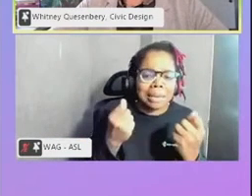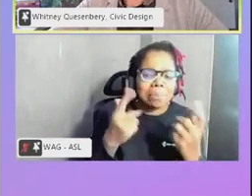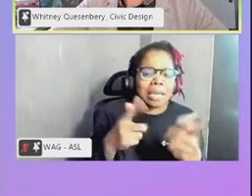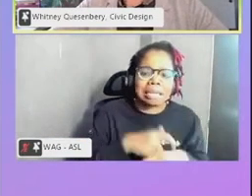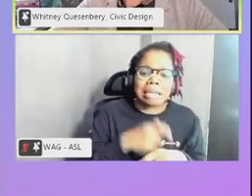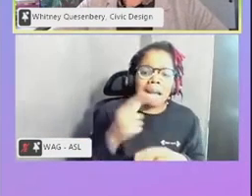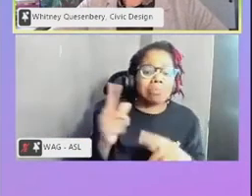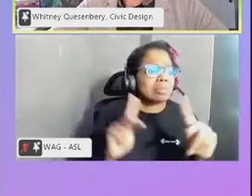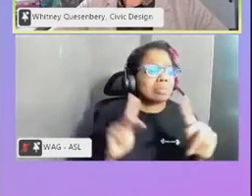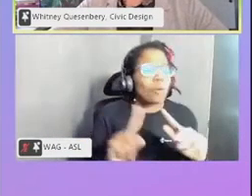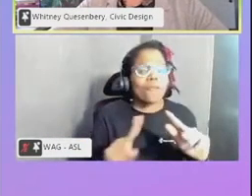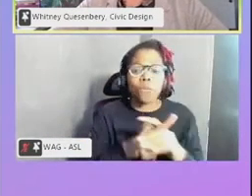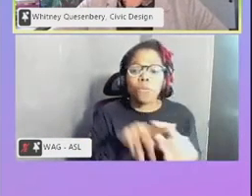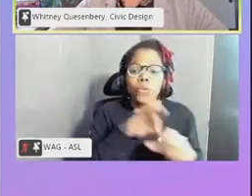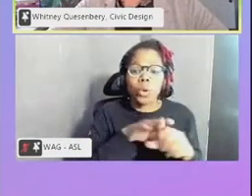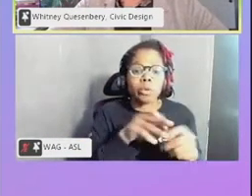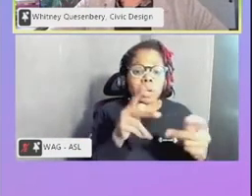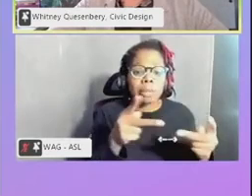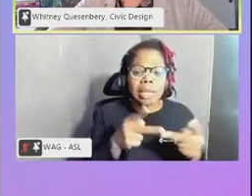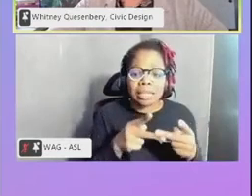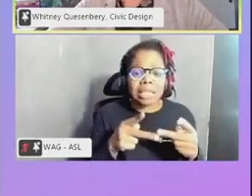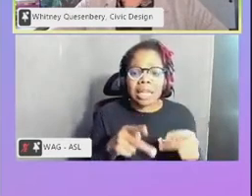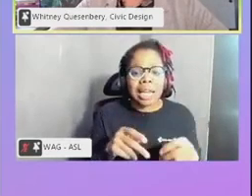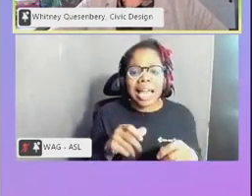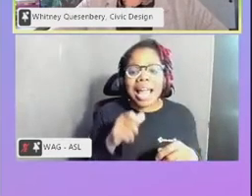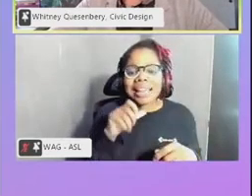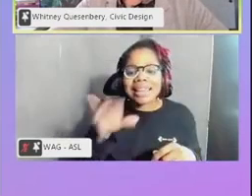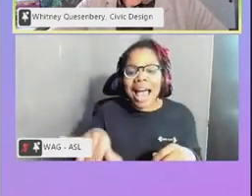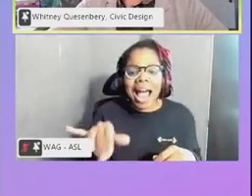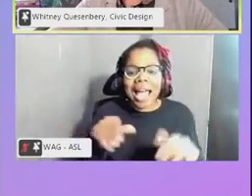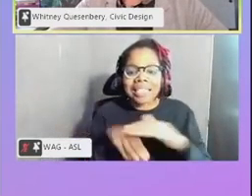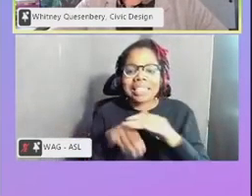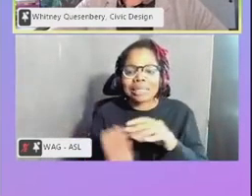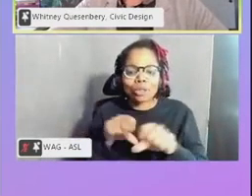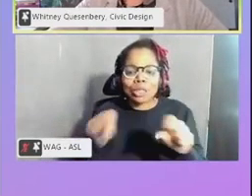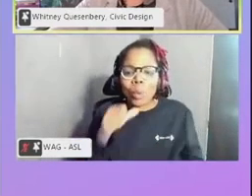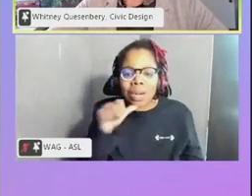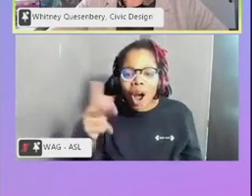of -- that is it would be an -- it would be an accessible